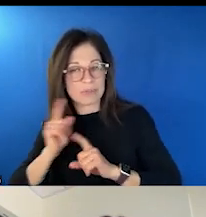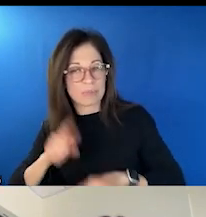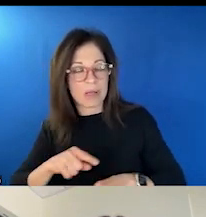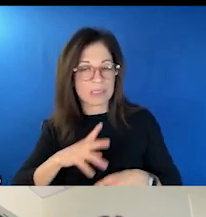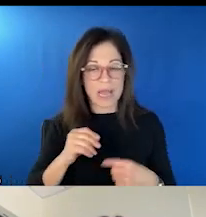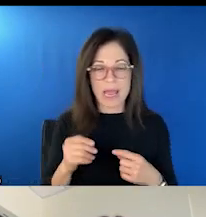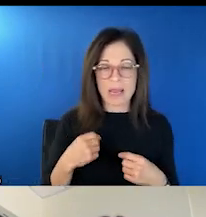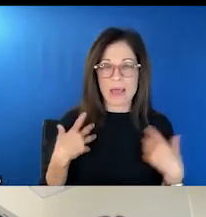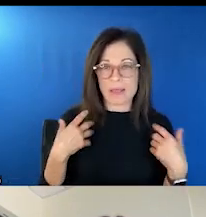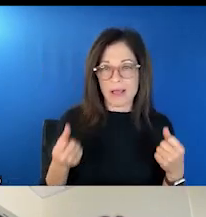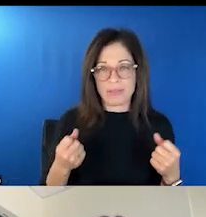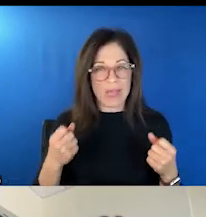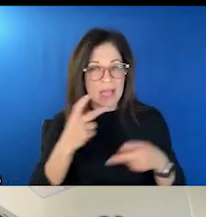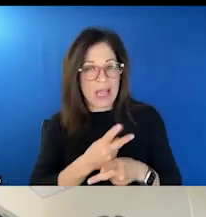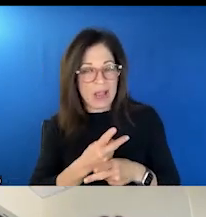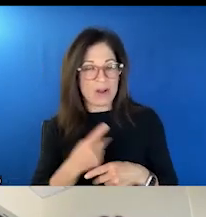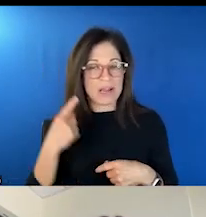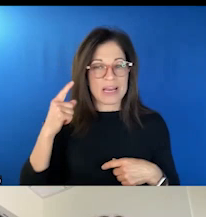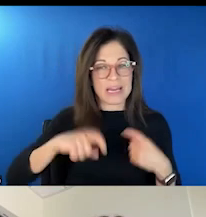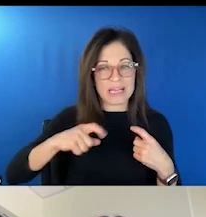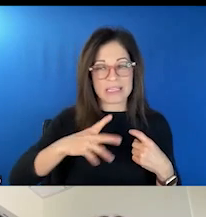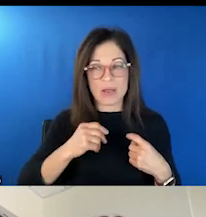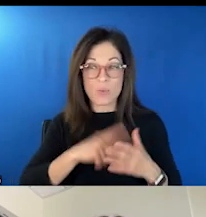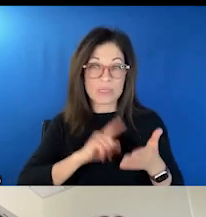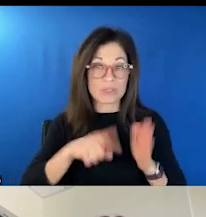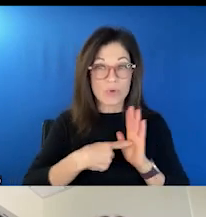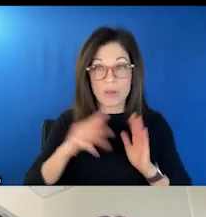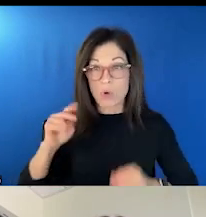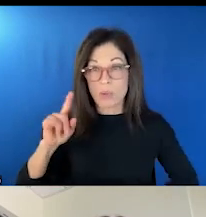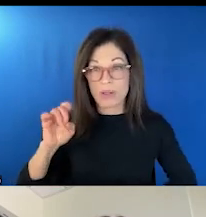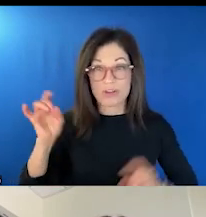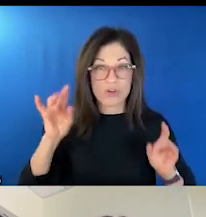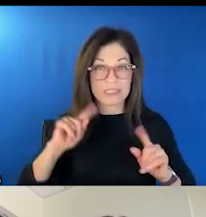NEEDS BEING ADDRESSED AND WHAT IS THE ROLE OF THE CRISIS RESPONSE